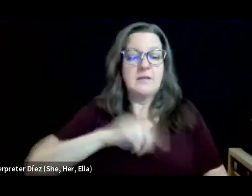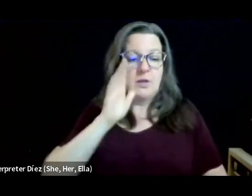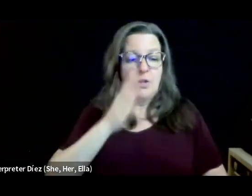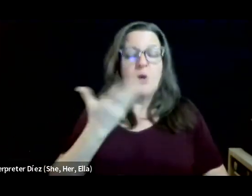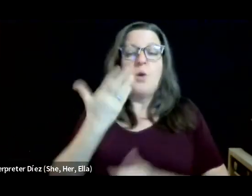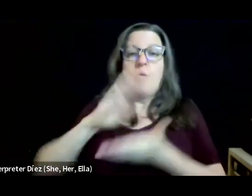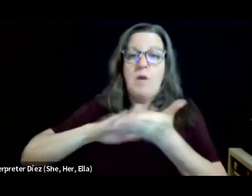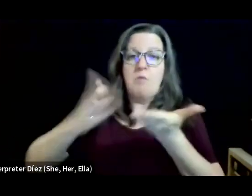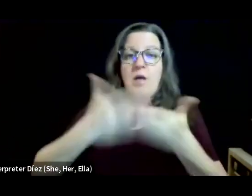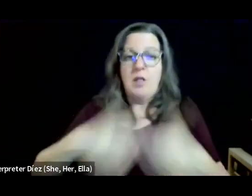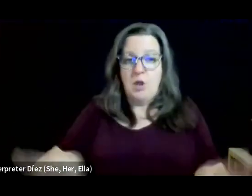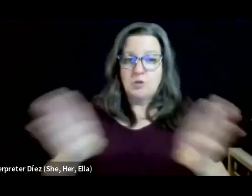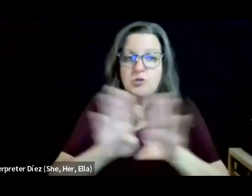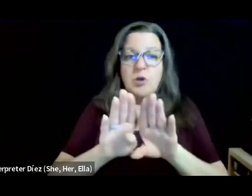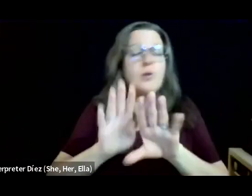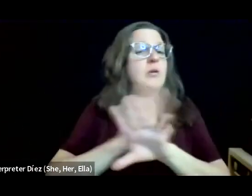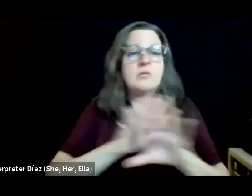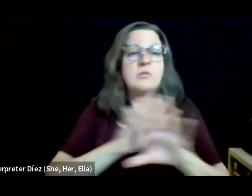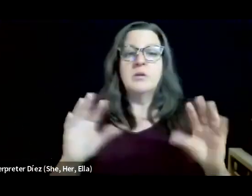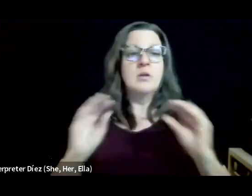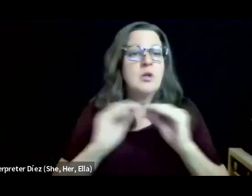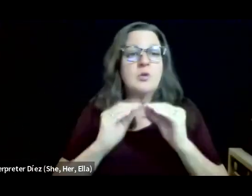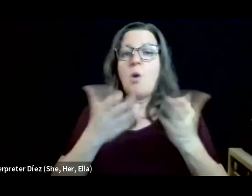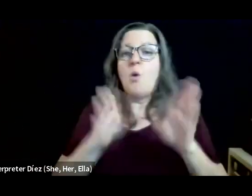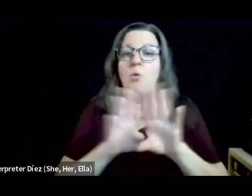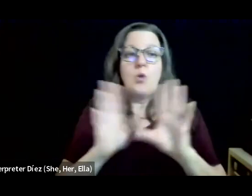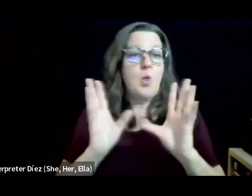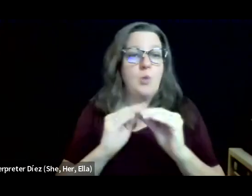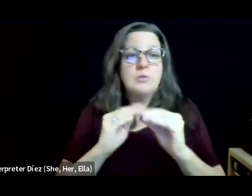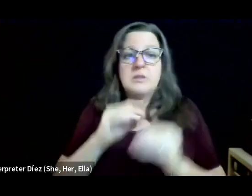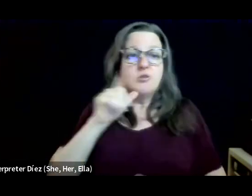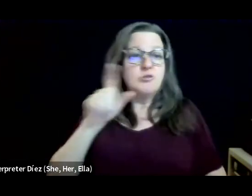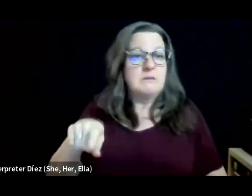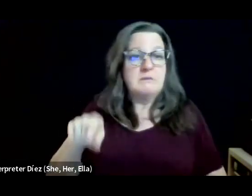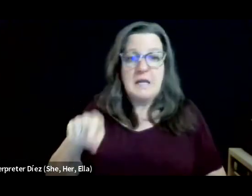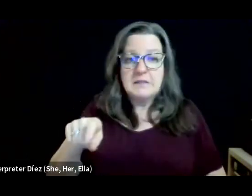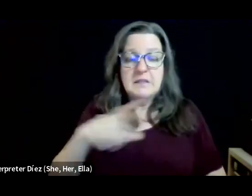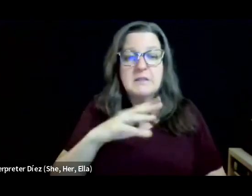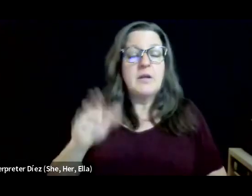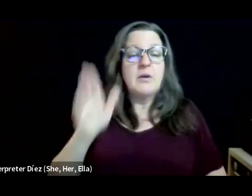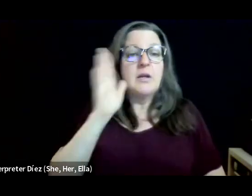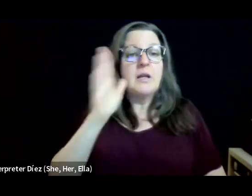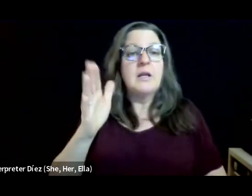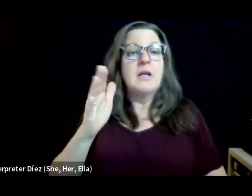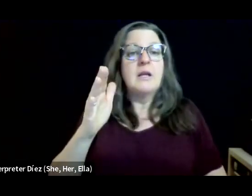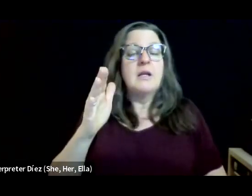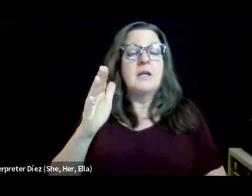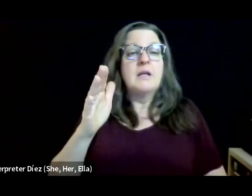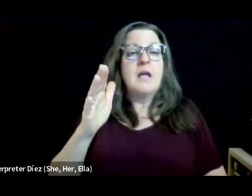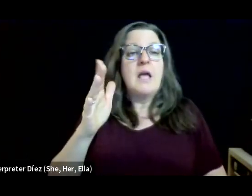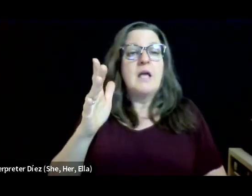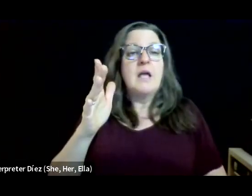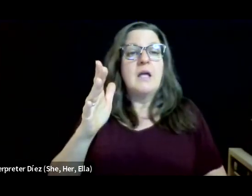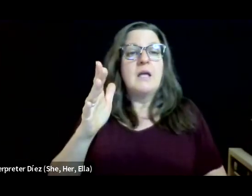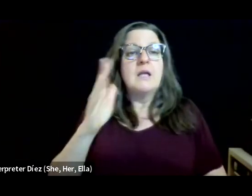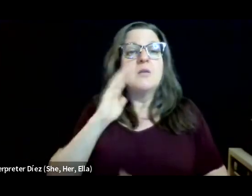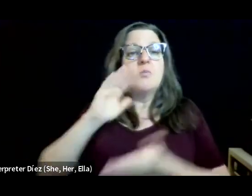There will be no, uh, closed session necessary, and we will, uh, adjourn to the next meeting,